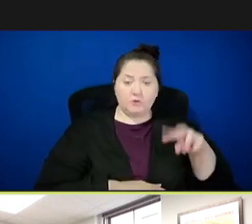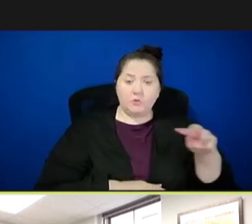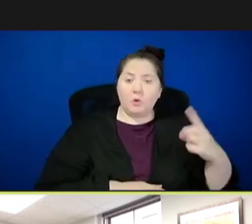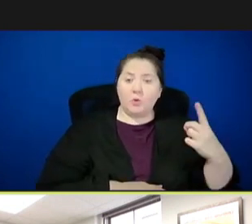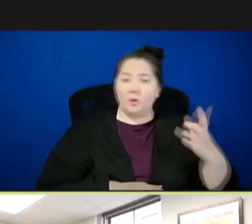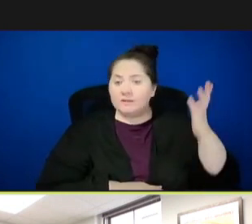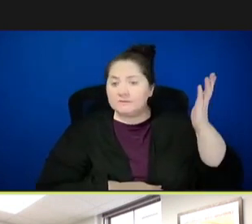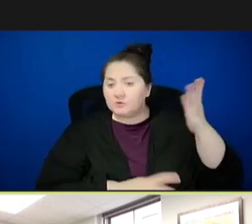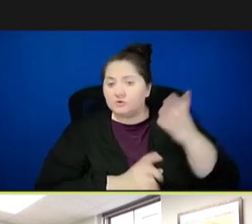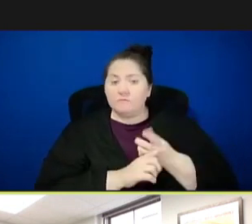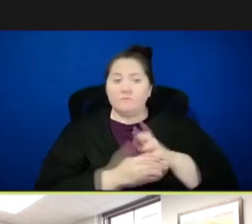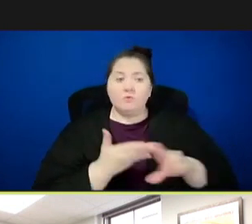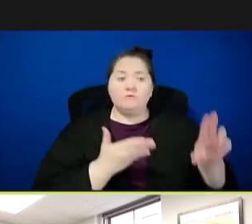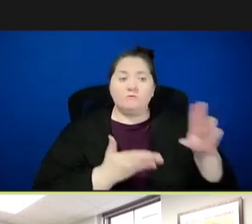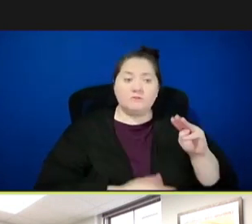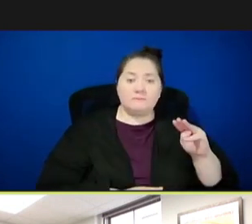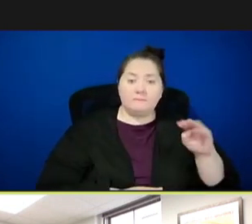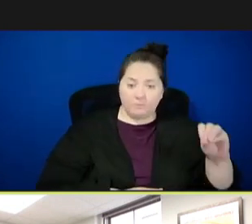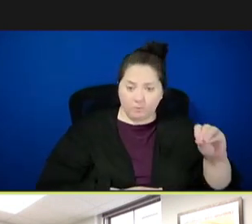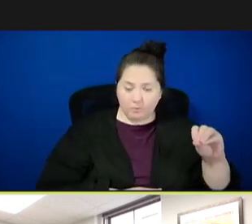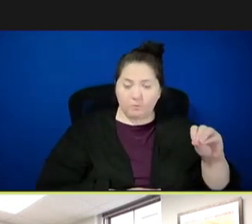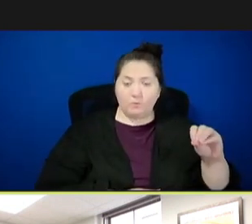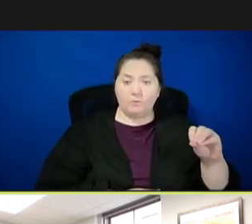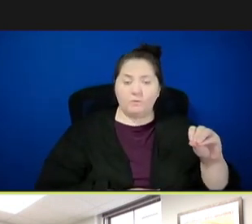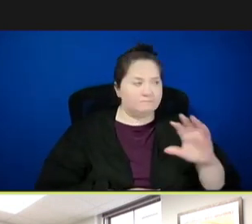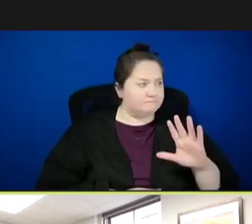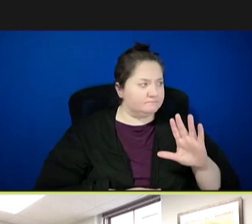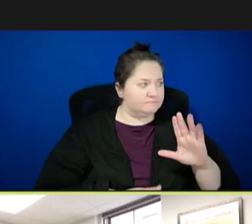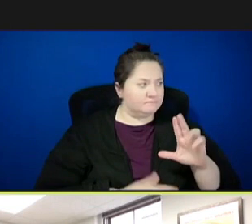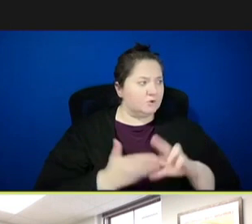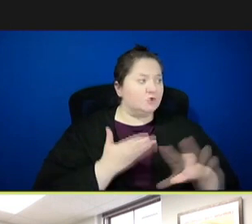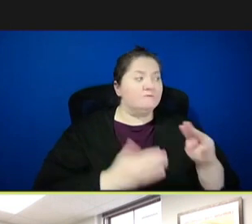the University of Missouri that talked about, or I'm sorry, the University of Mississippi